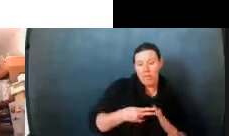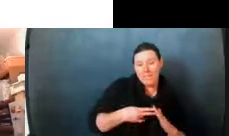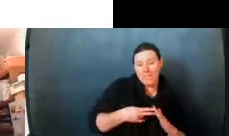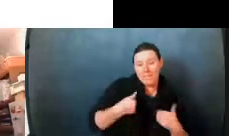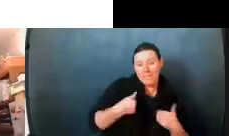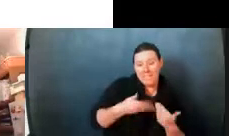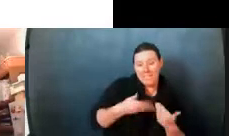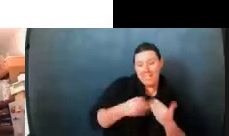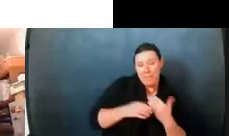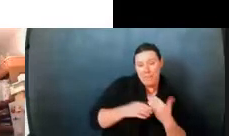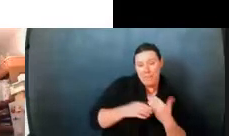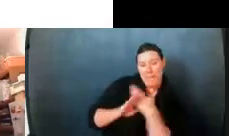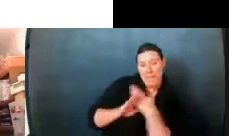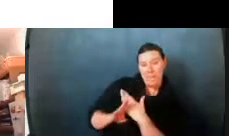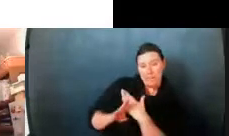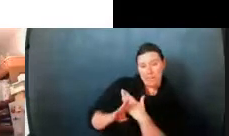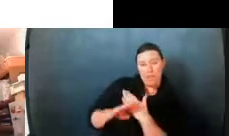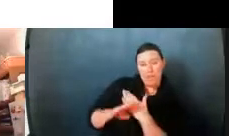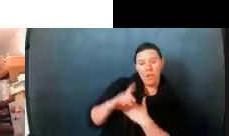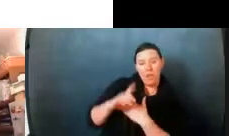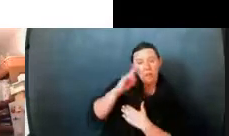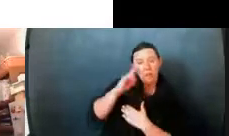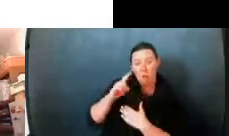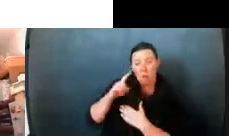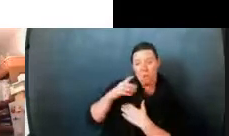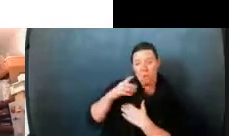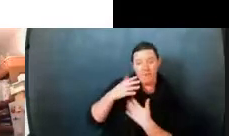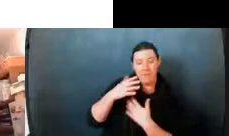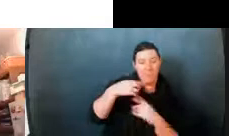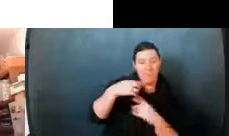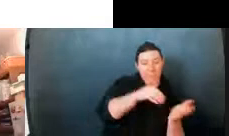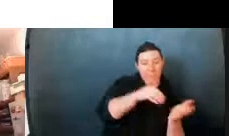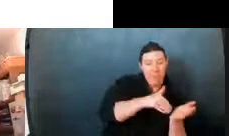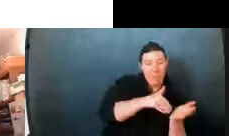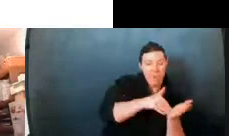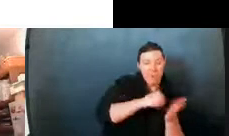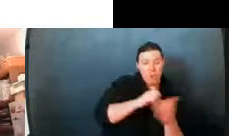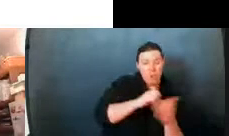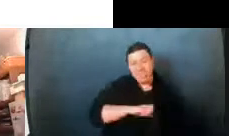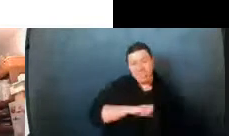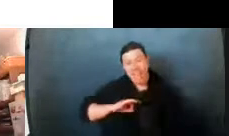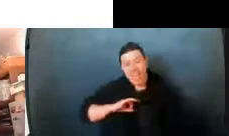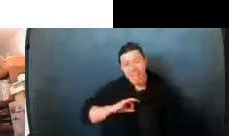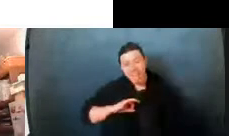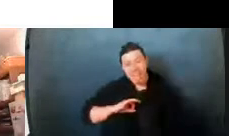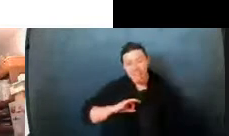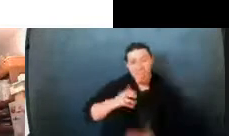for lackadaisical providers and staff to use to not help people.